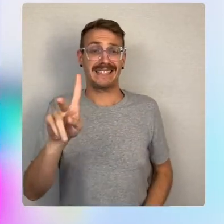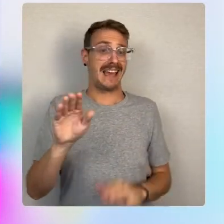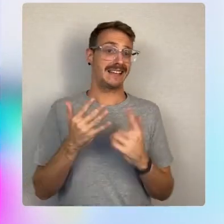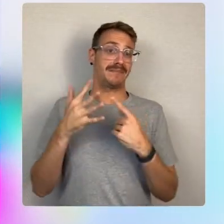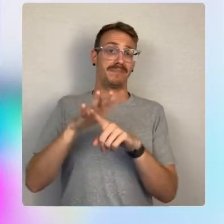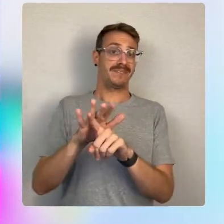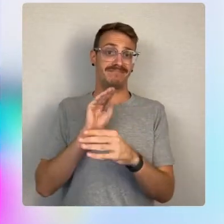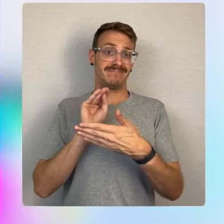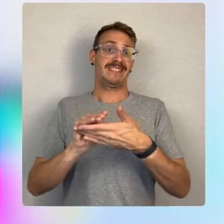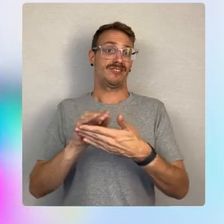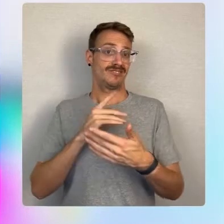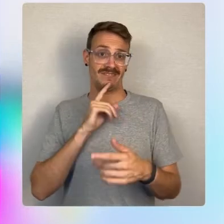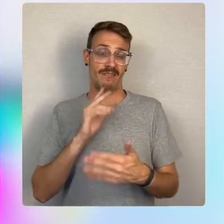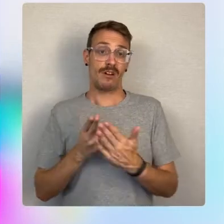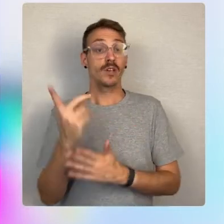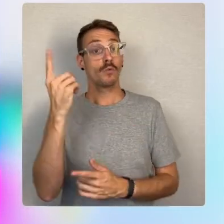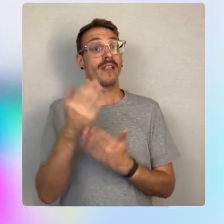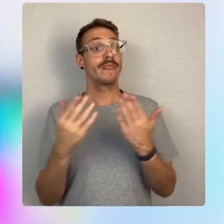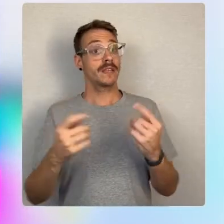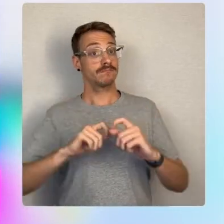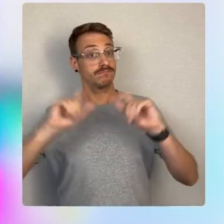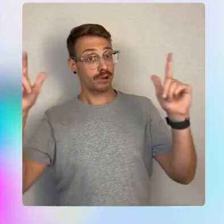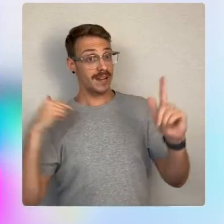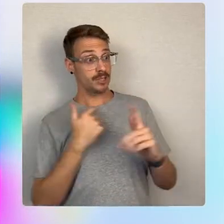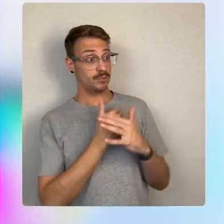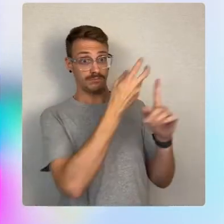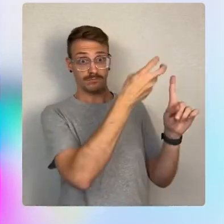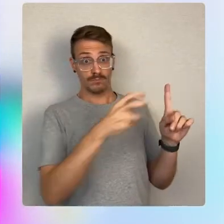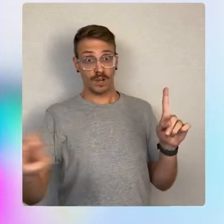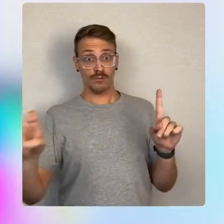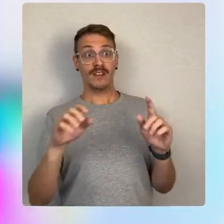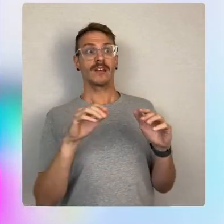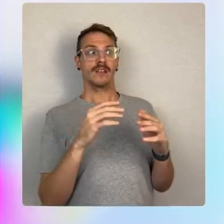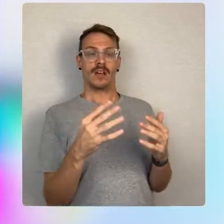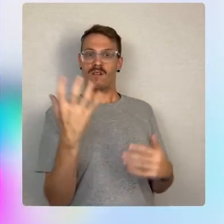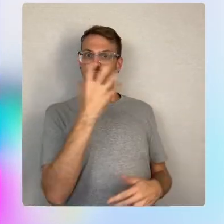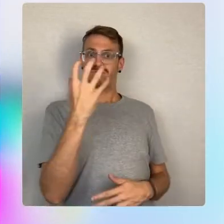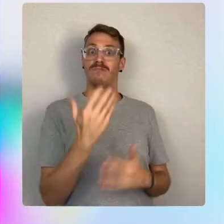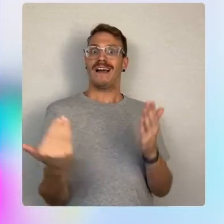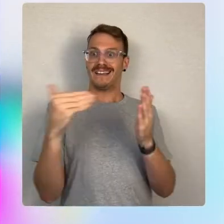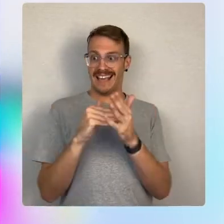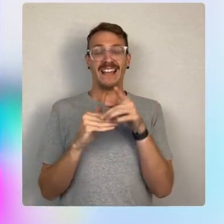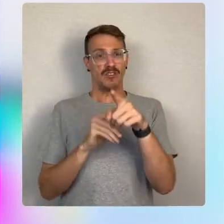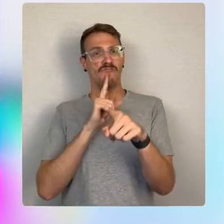One of the main things that I think surprised us when we were migrating was how customizable the avatars really were.